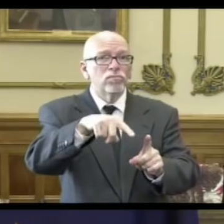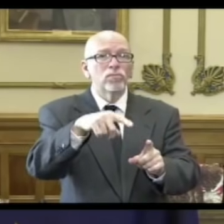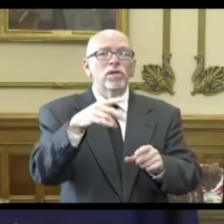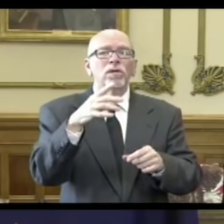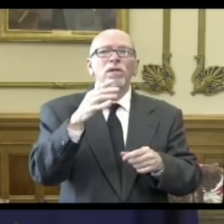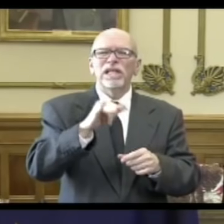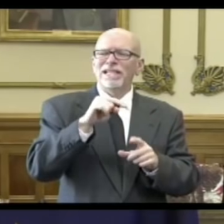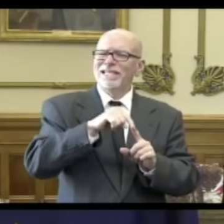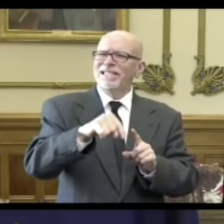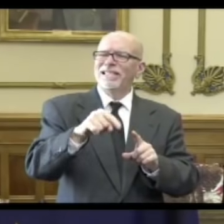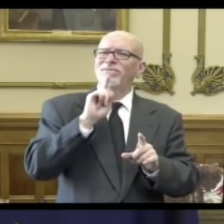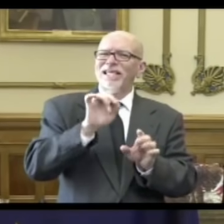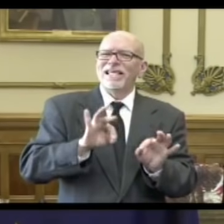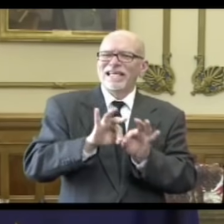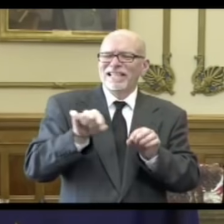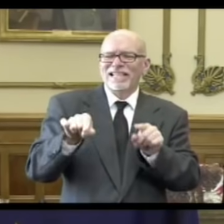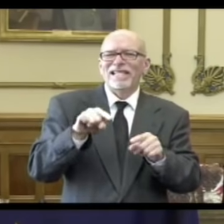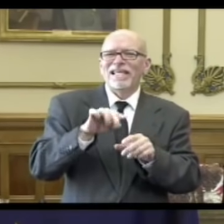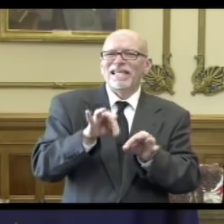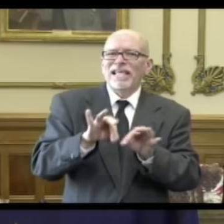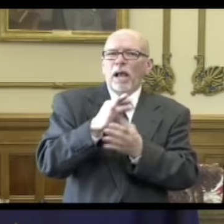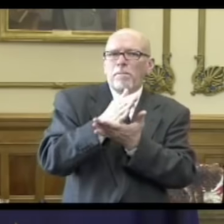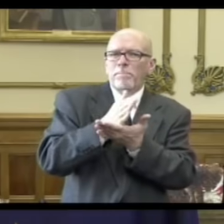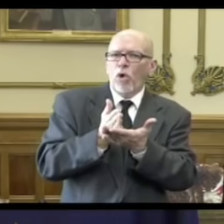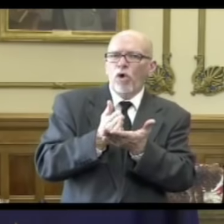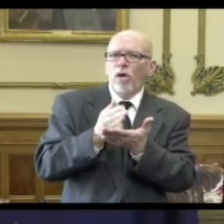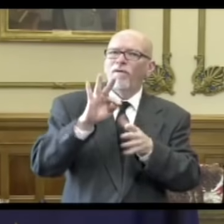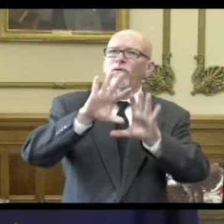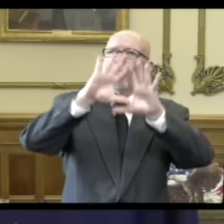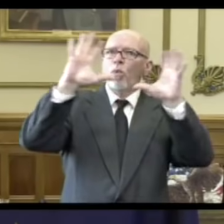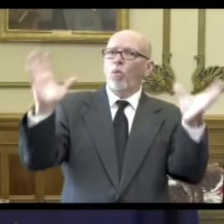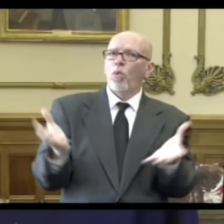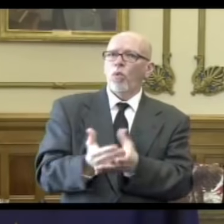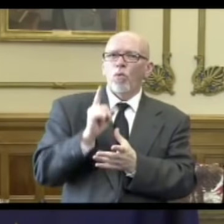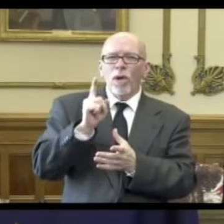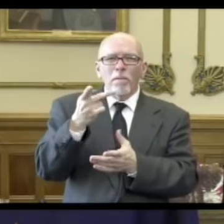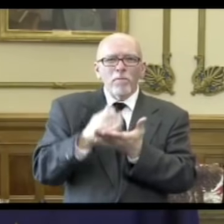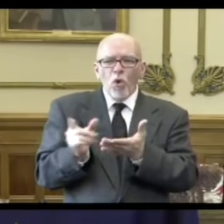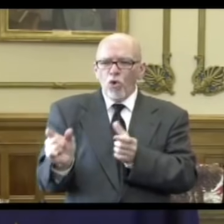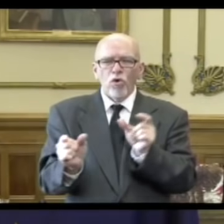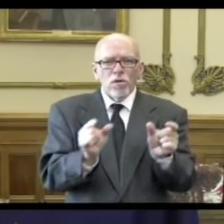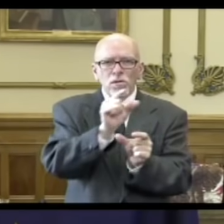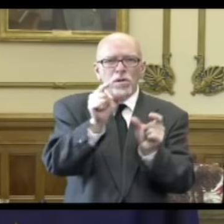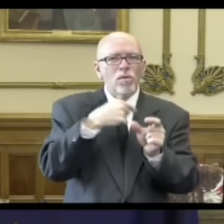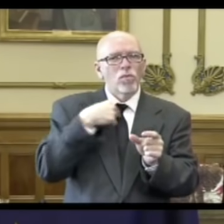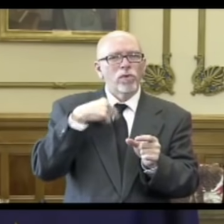HAVE SOME UPDATES. BUT THIS TESTS TEEN AND YOU'LL HEAR MORE ABOUT TRACY TOMORROW.